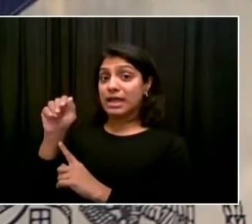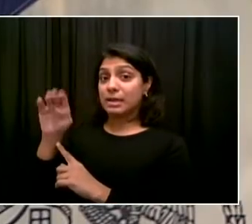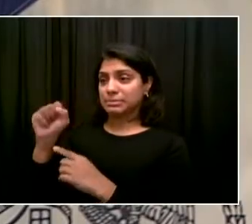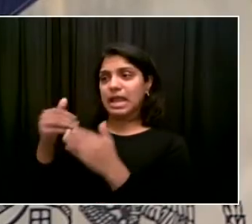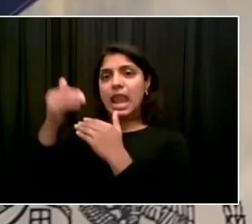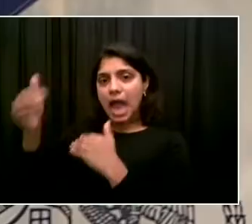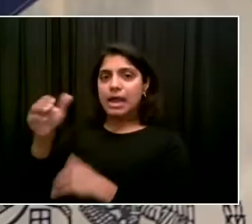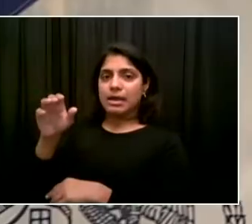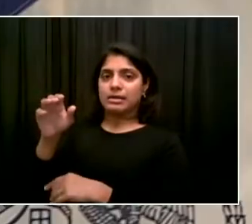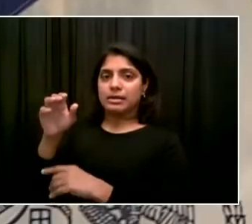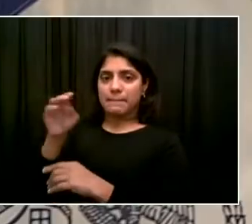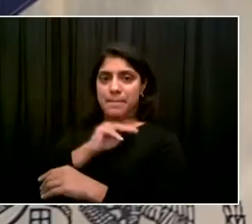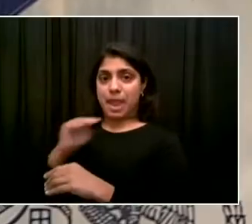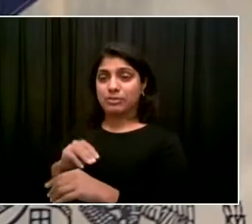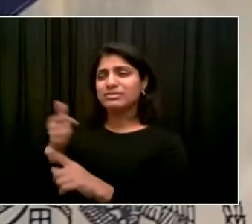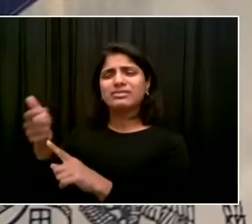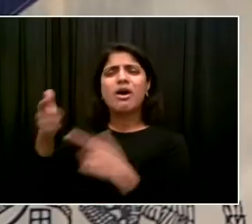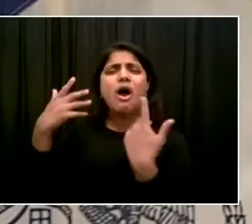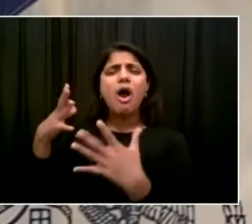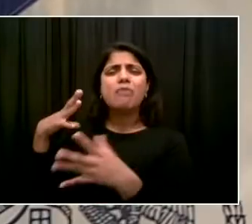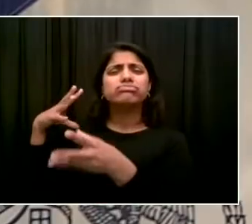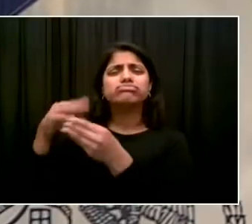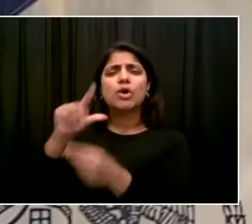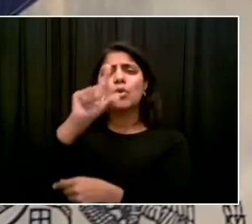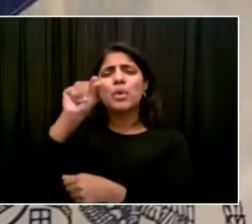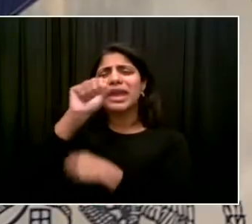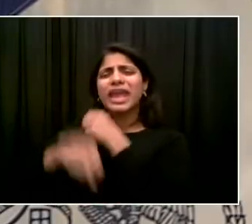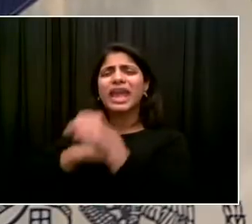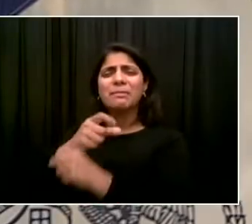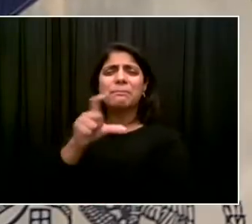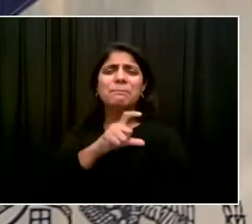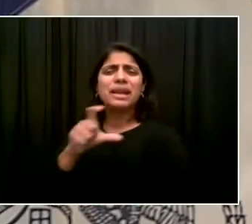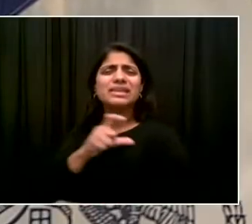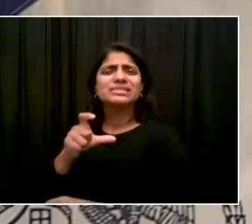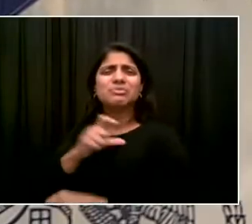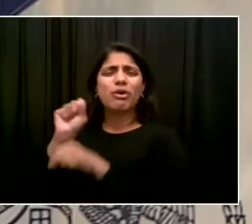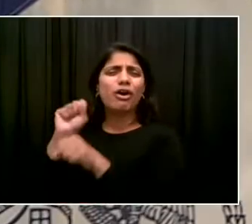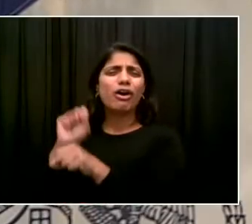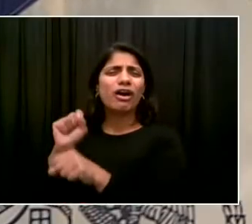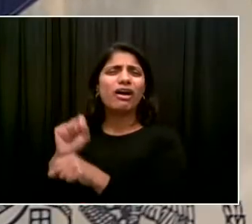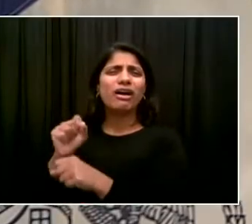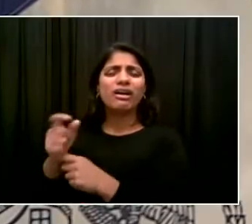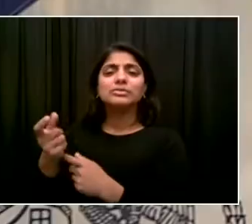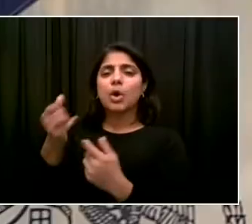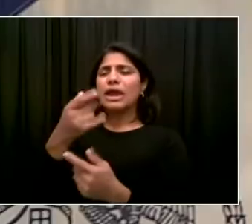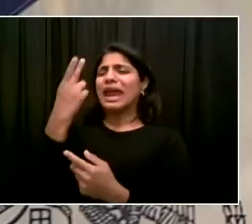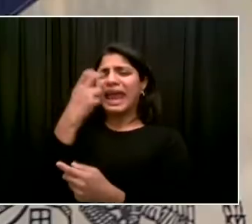THE LIFE OF OUR OFFICERS, FOR OVER 20 YEARS HE SERVED AS A MEMBER OF THE POLIC FEORCE. E HIS CHOIOSN G SOMEONE WHO IS A